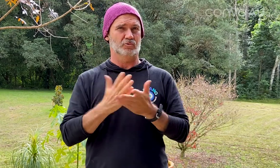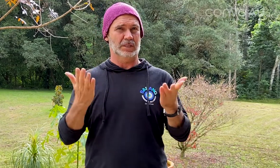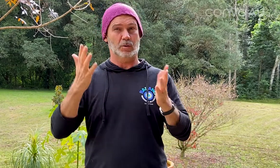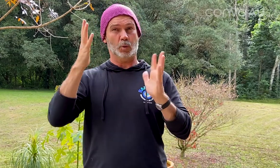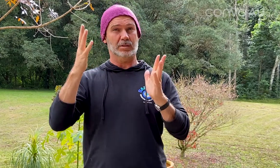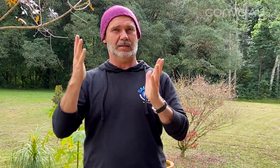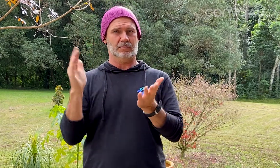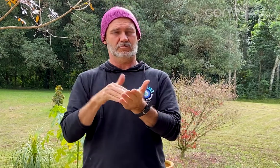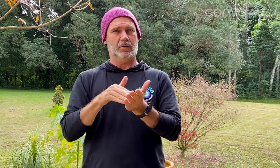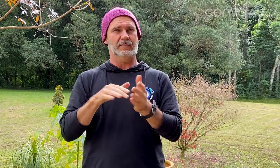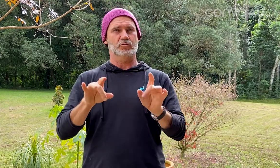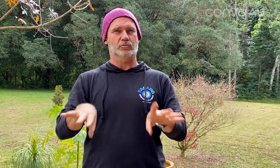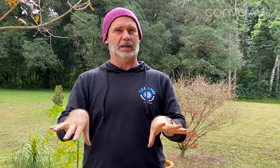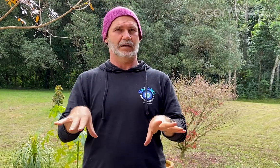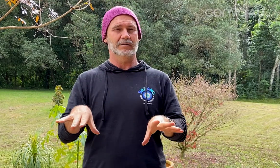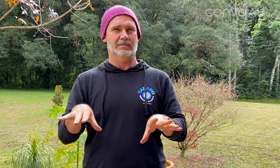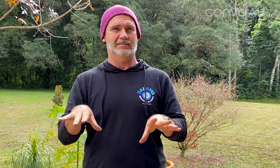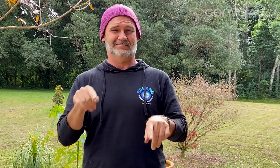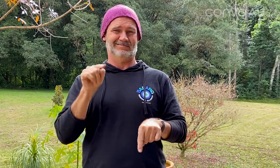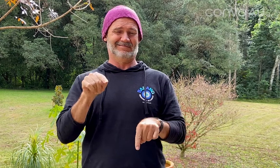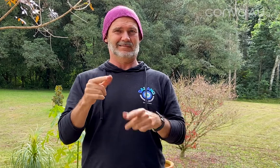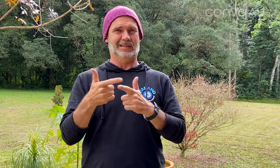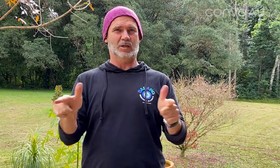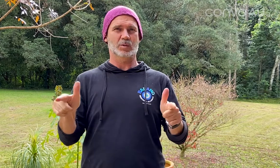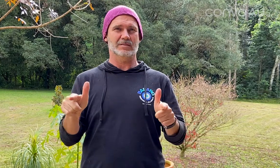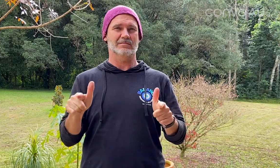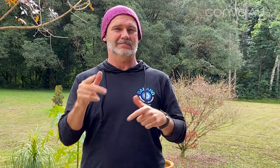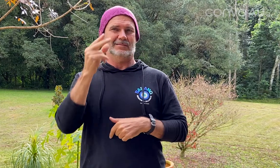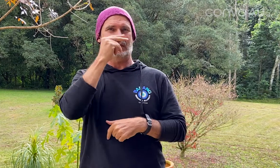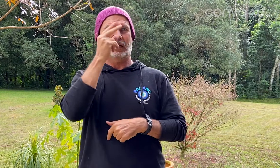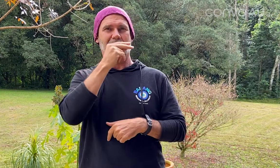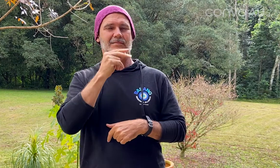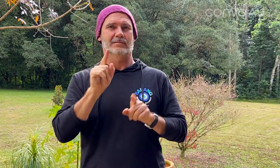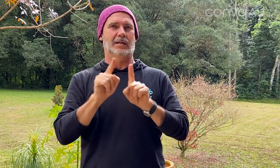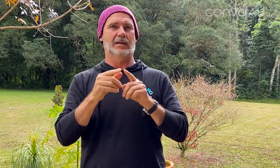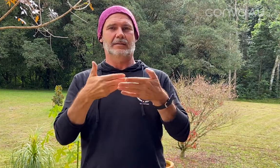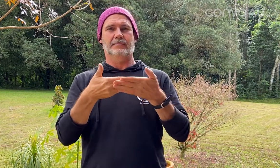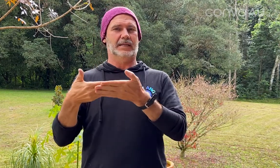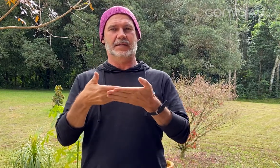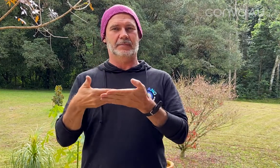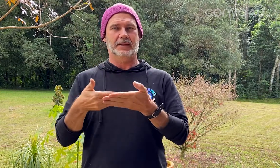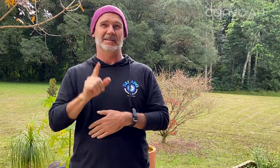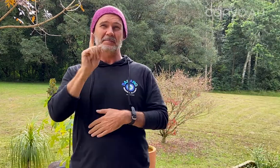By comparison, Auslan as a language is still young.